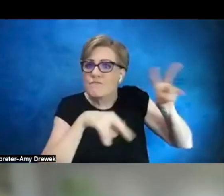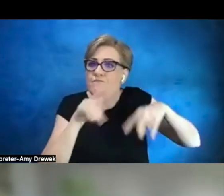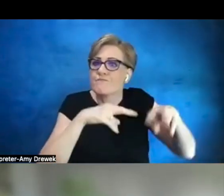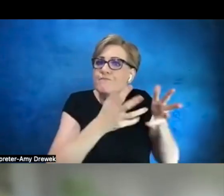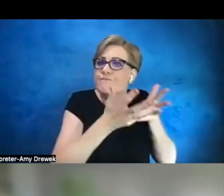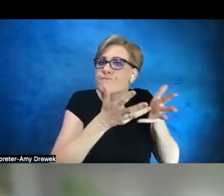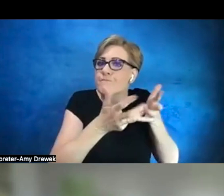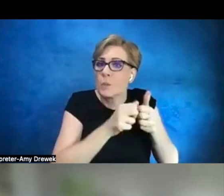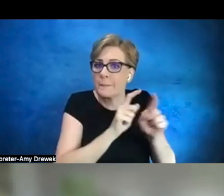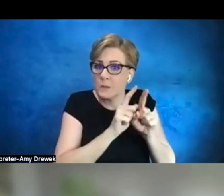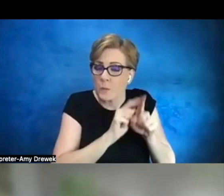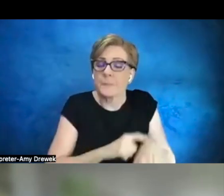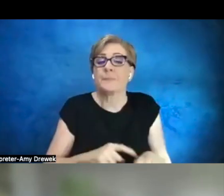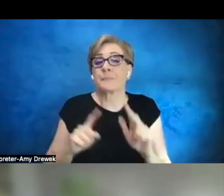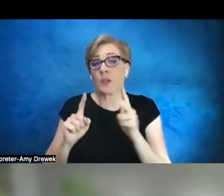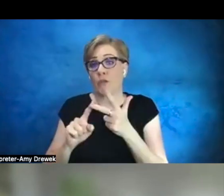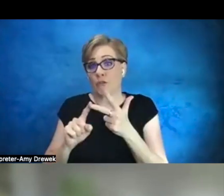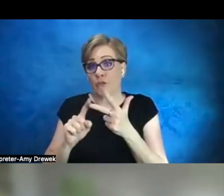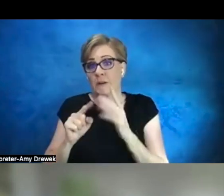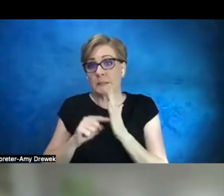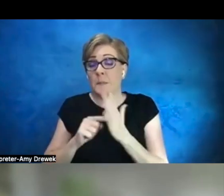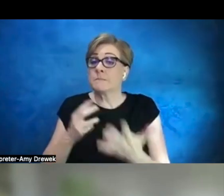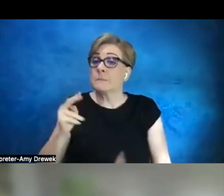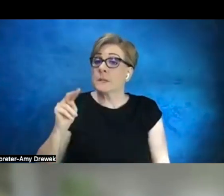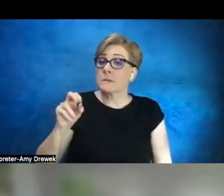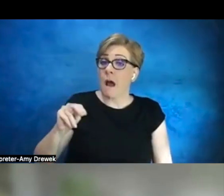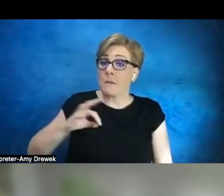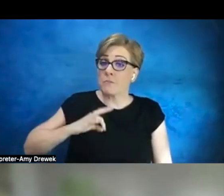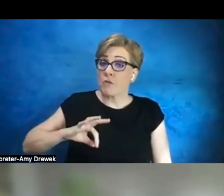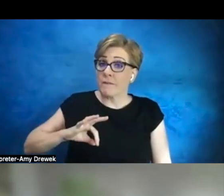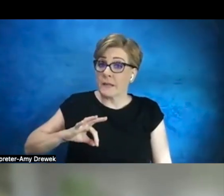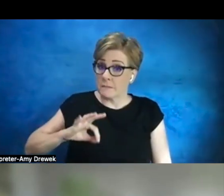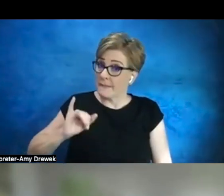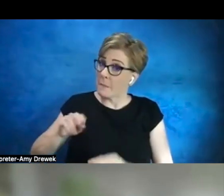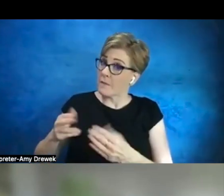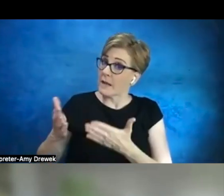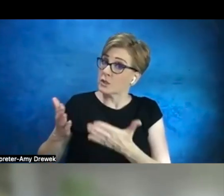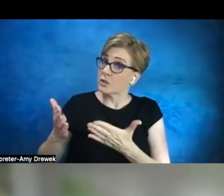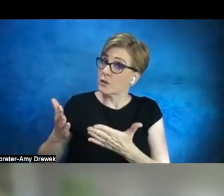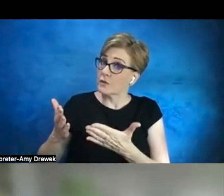A third example could be a nonprofit that serves young people with disabilities, hosting a virtual